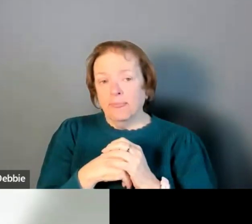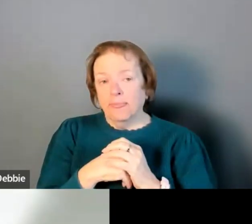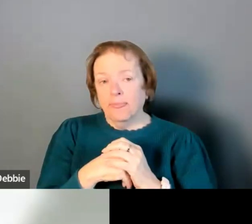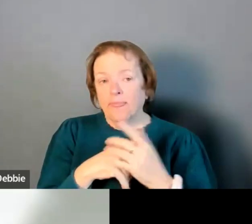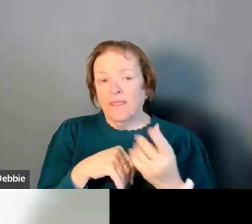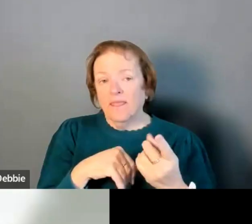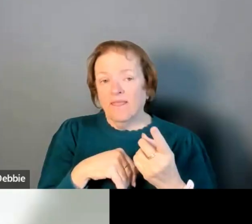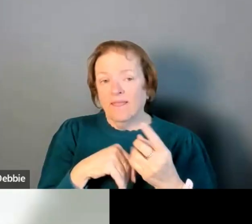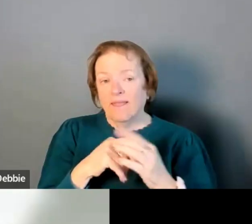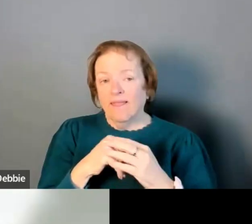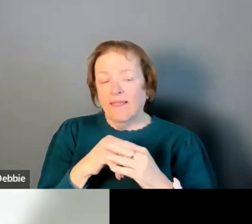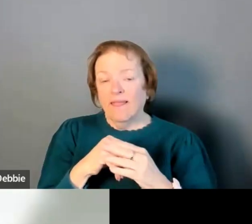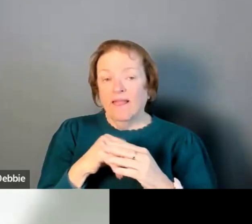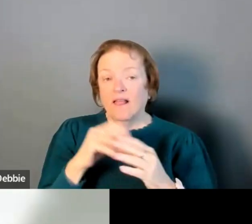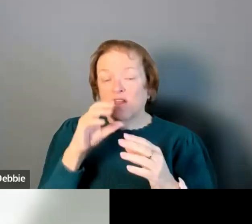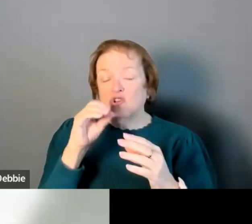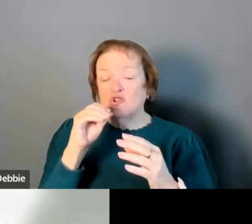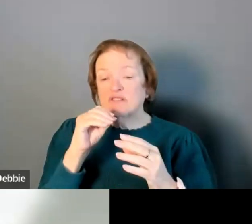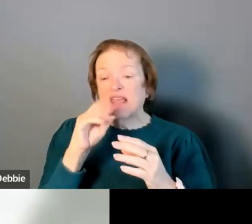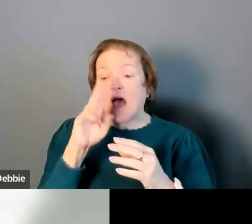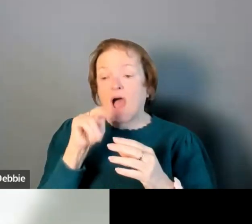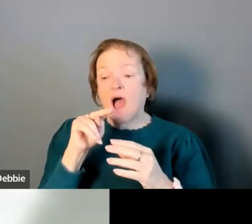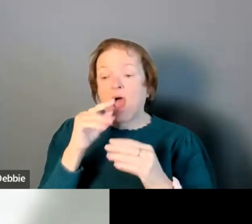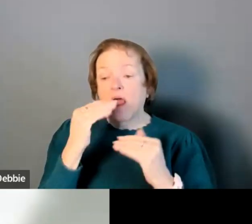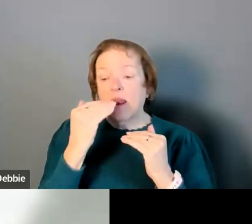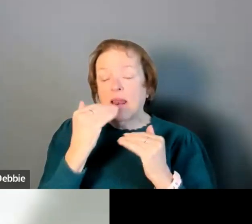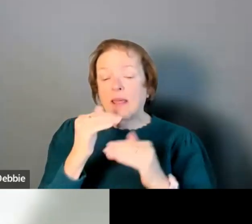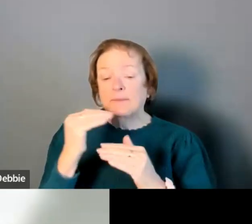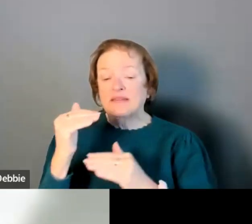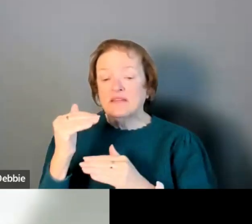unlimited, unlimited receivers, which model of teacher mic?